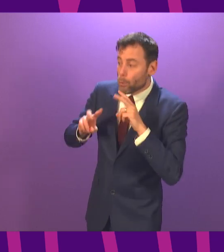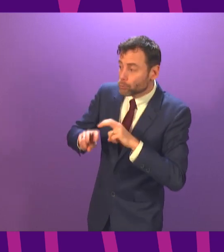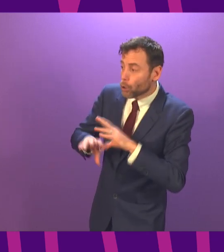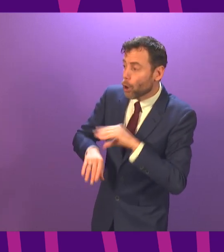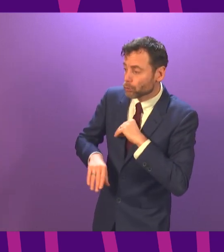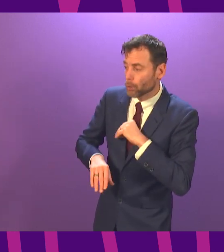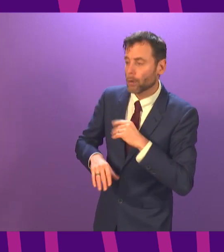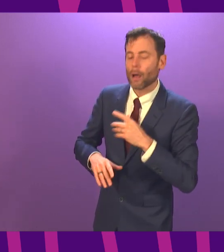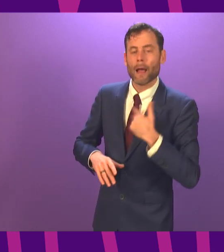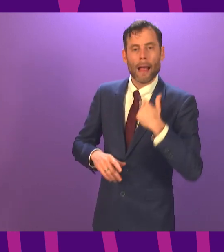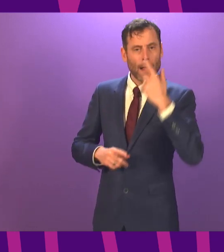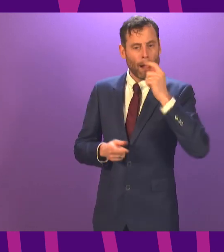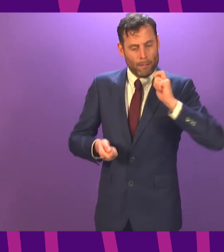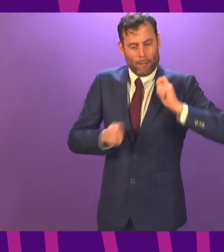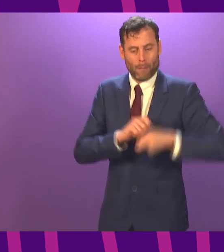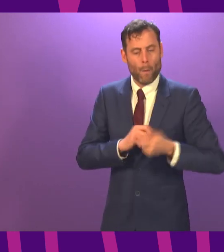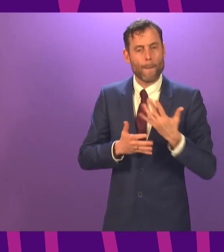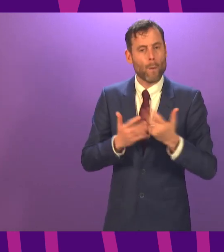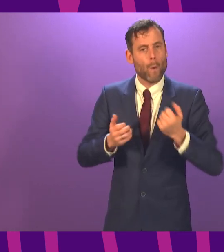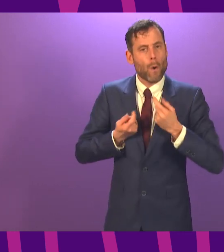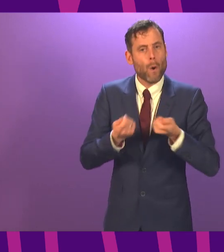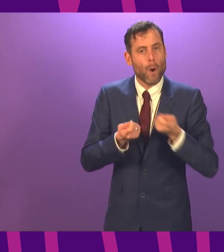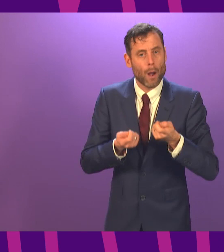than we are at the moment, or that, in a few weeks’ time, we are more confident in our